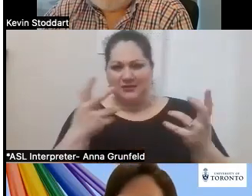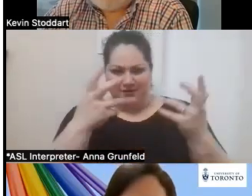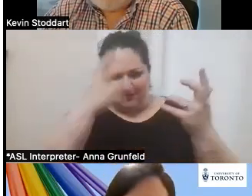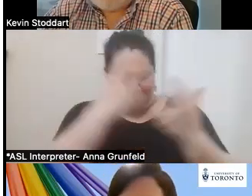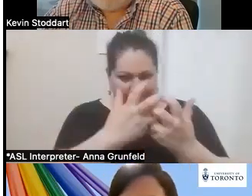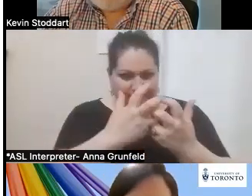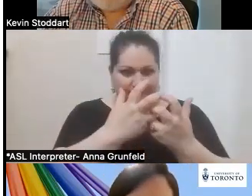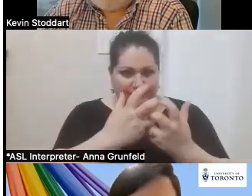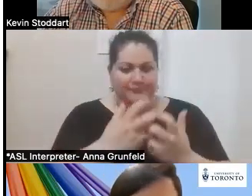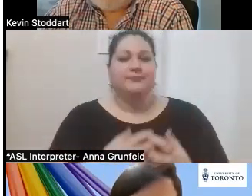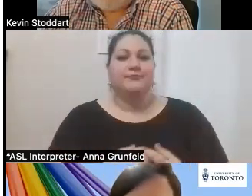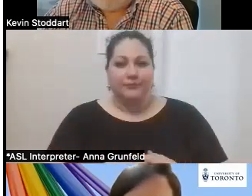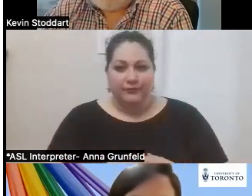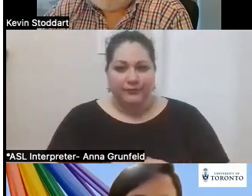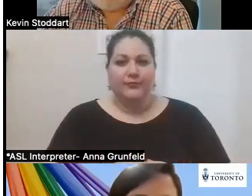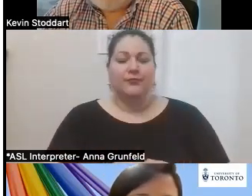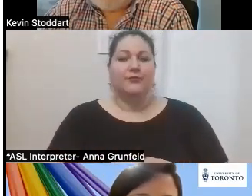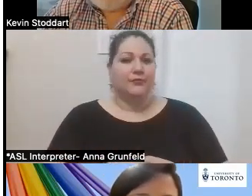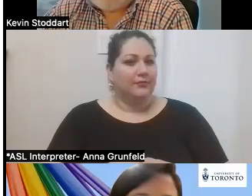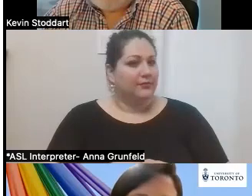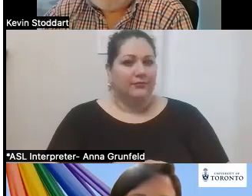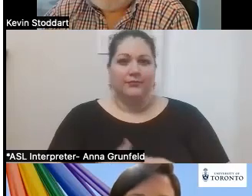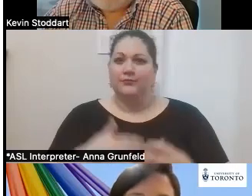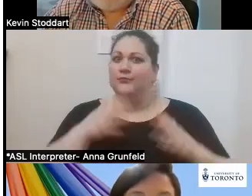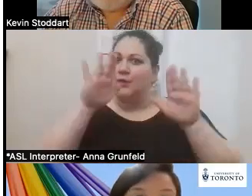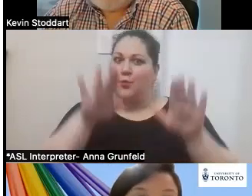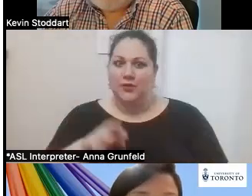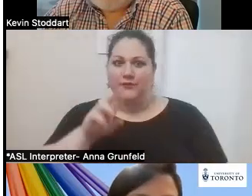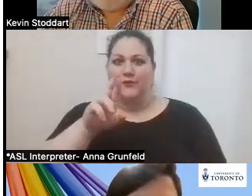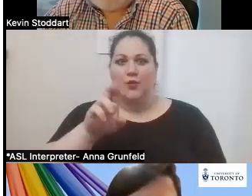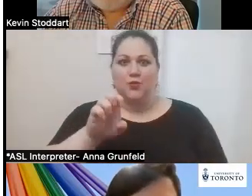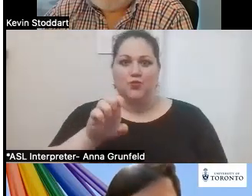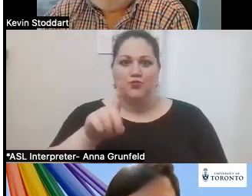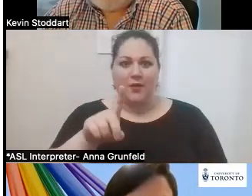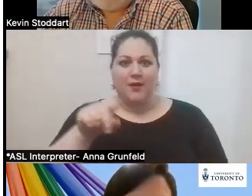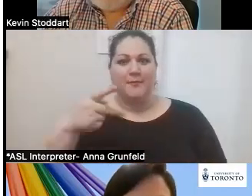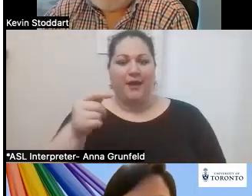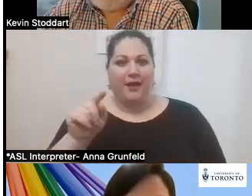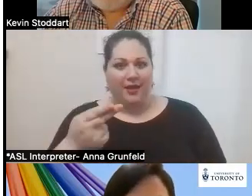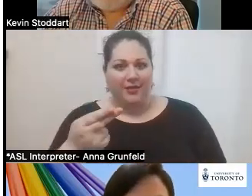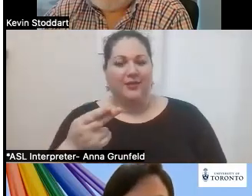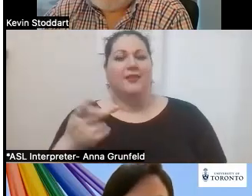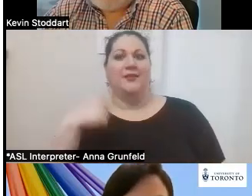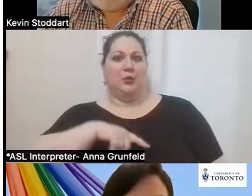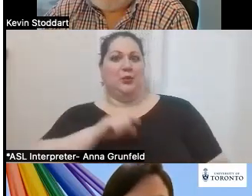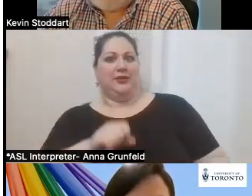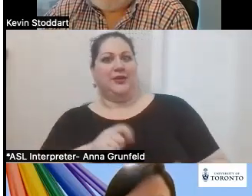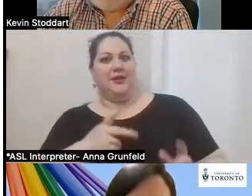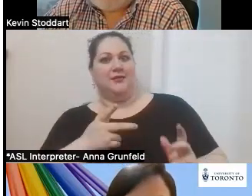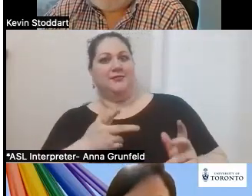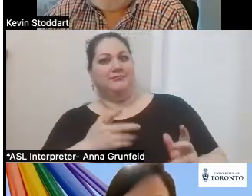And it's great that Red Path is a place that we're able to look to for that support in working with our students.